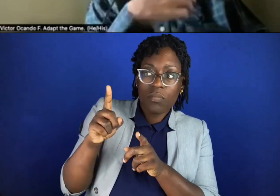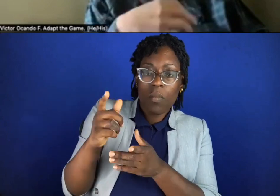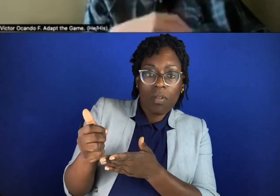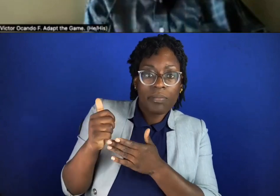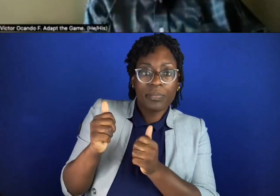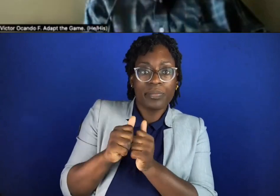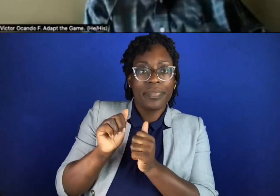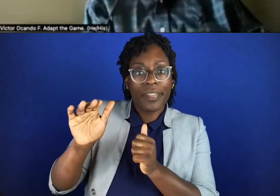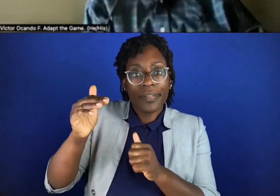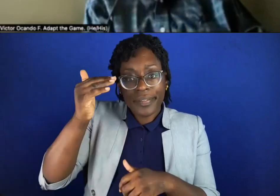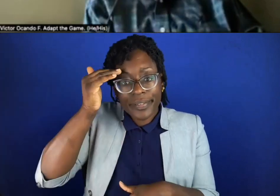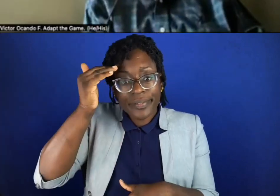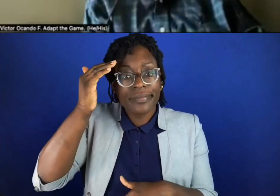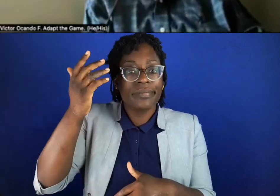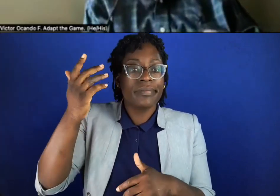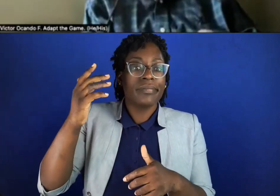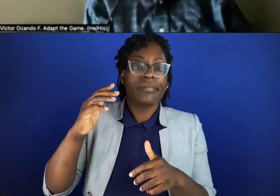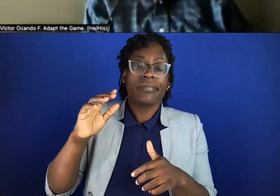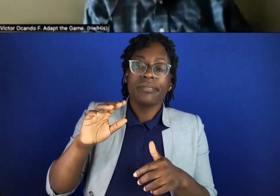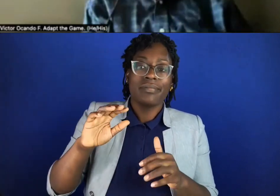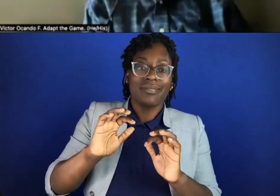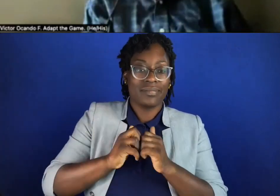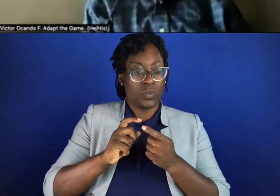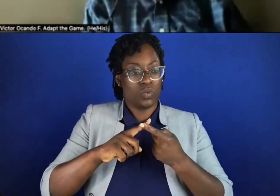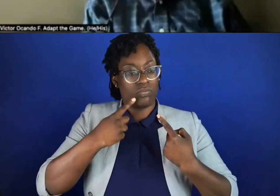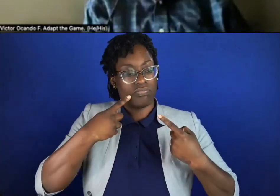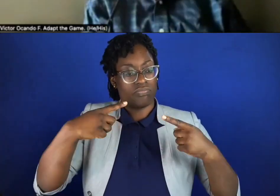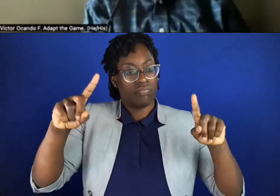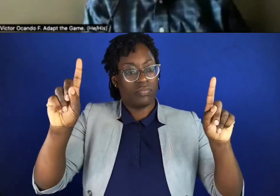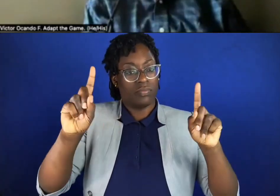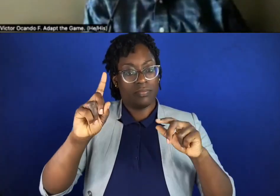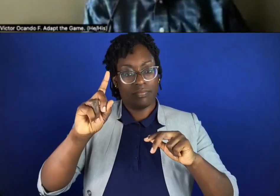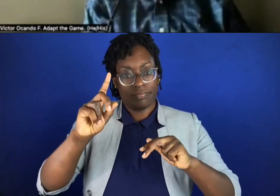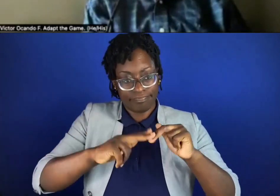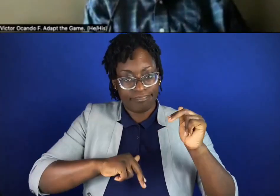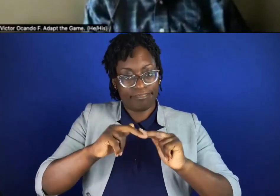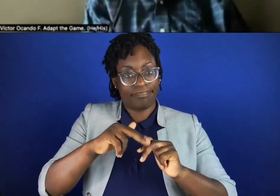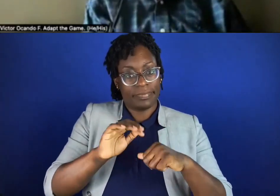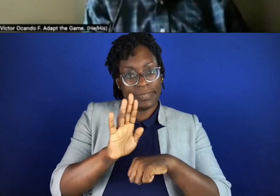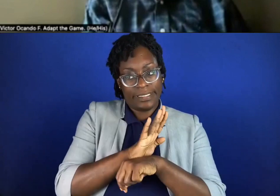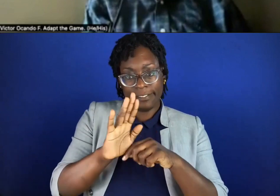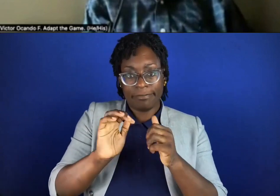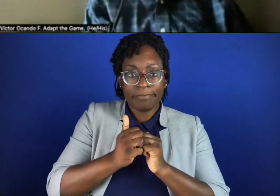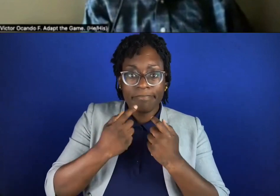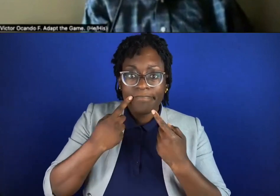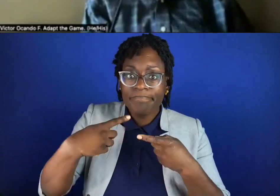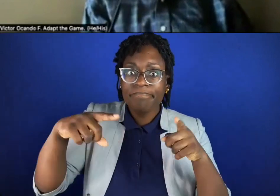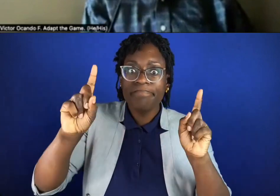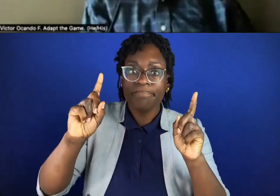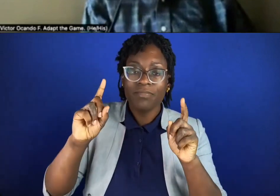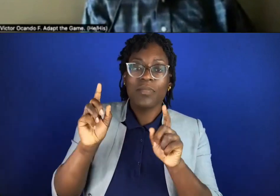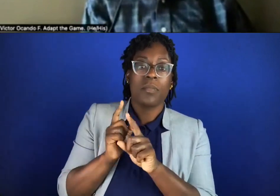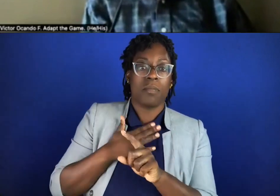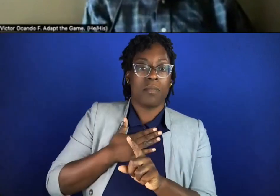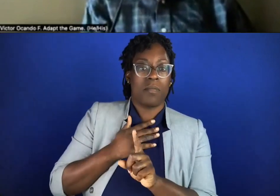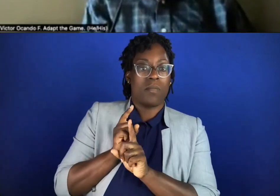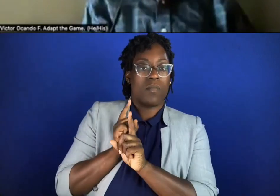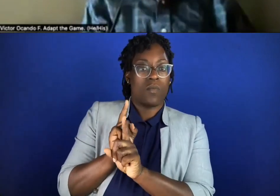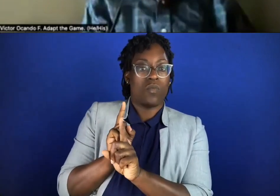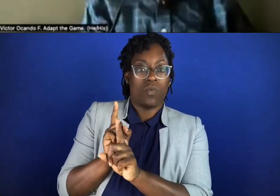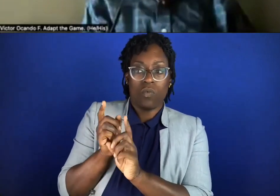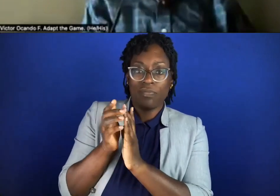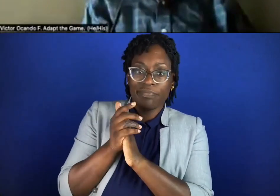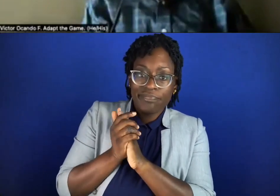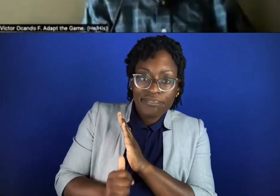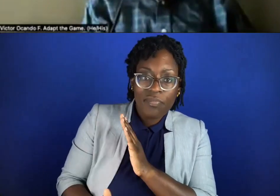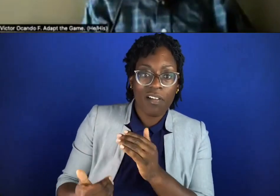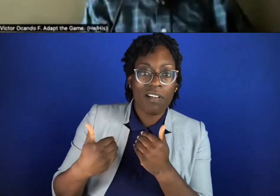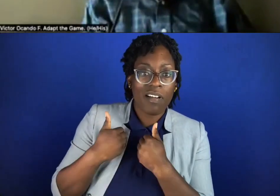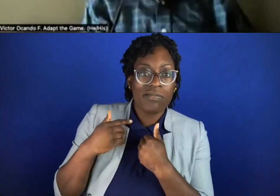me with the knowledge of how to successfully build a business. One of my long-term business